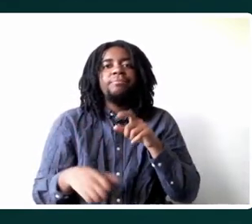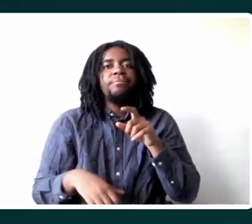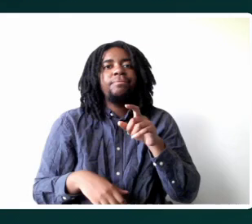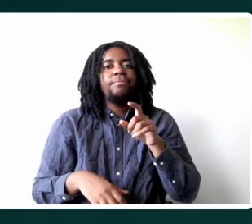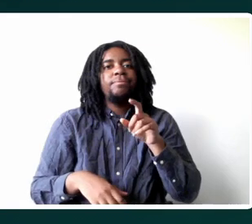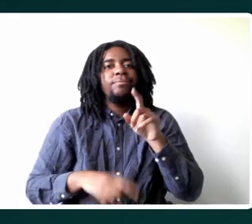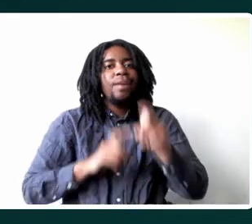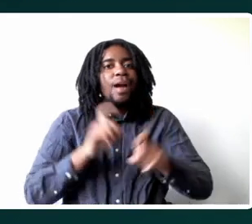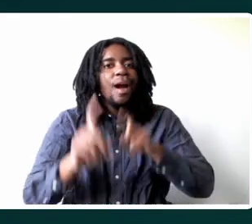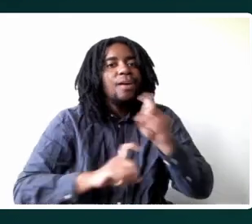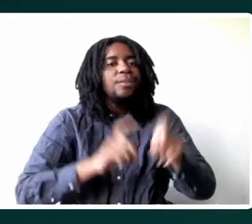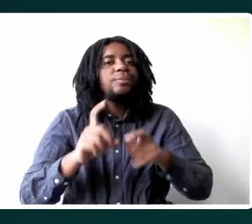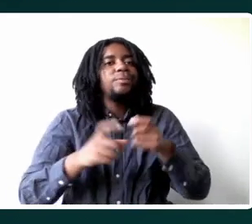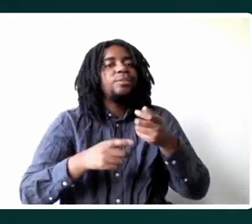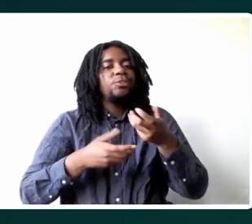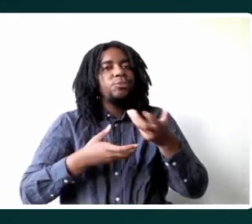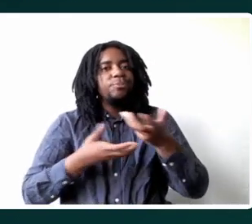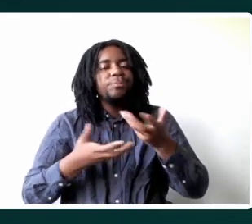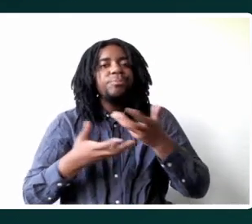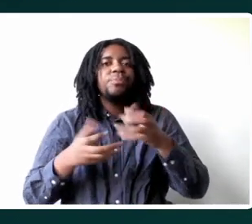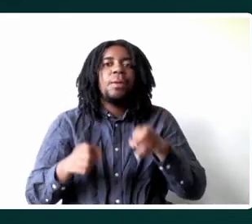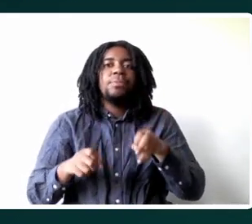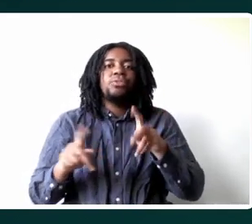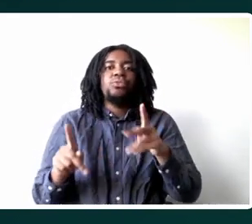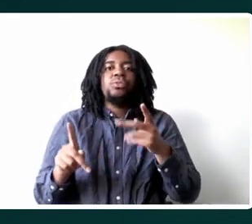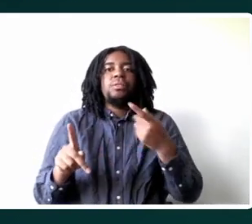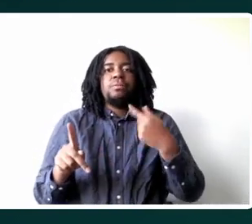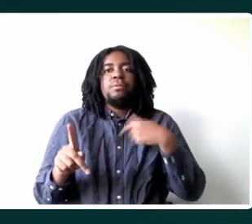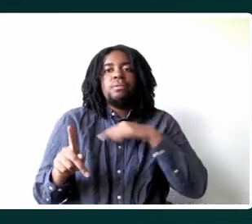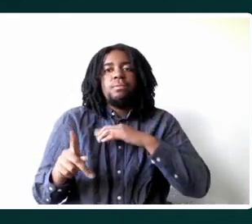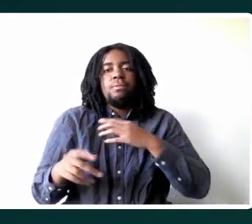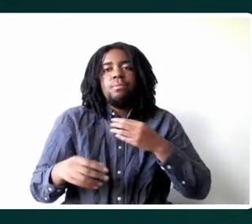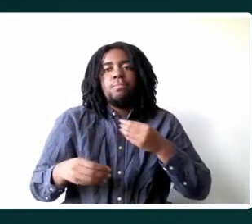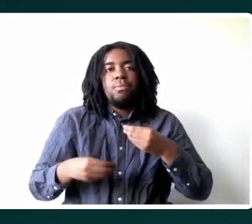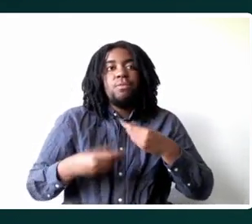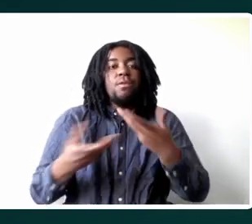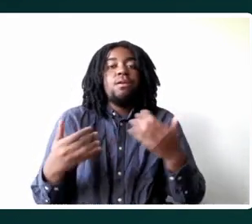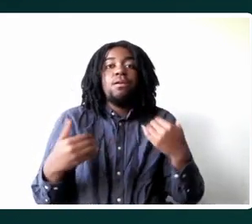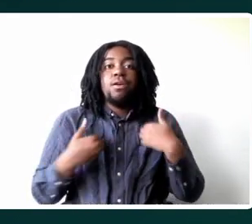and the opportunities that we might provide to youth to ask questions of their elders,